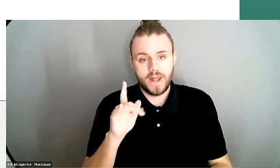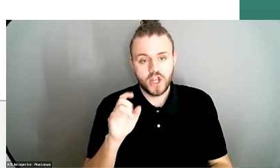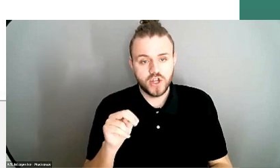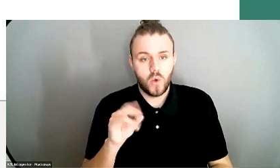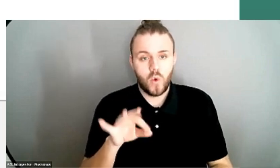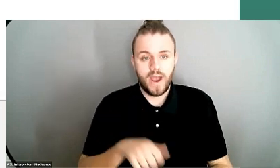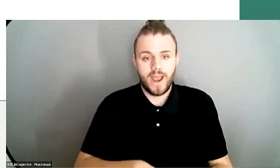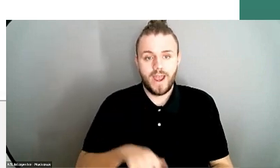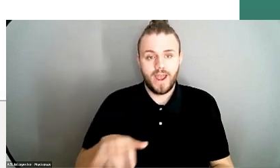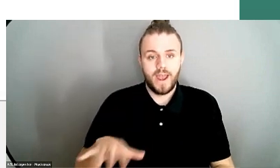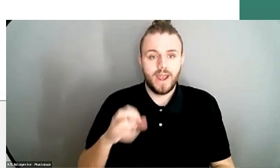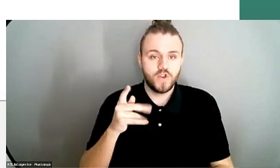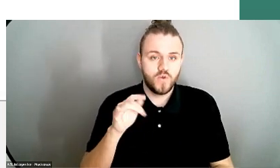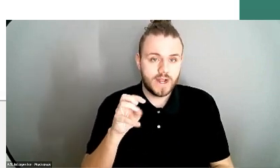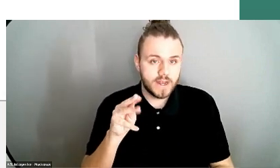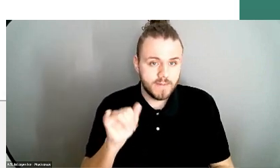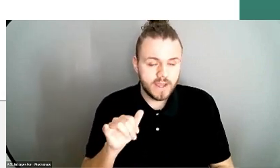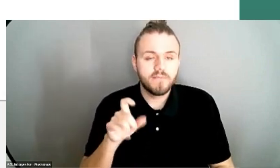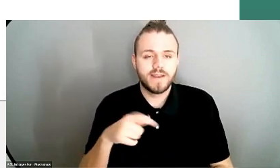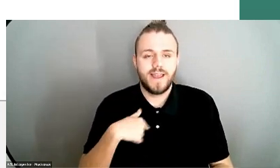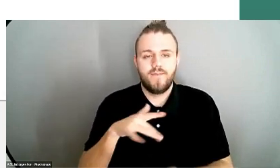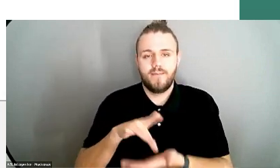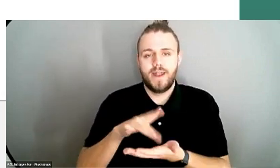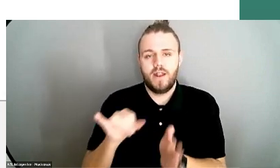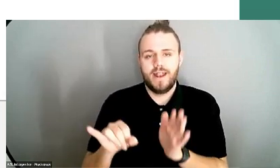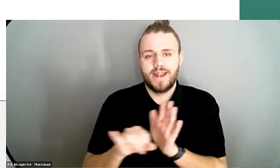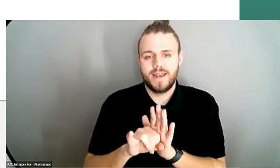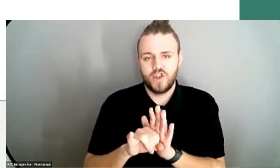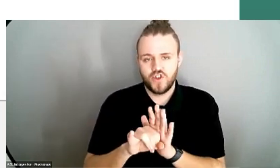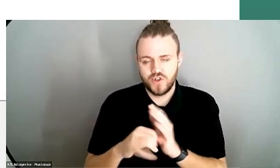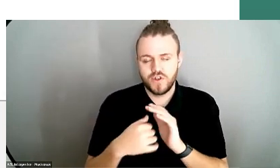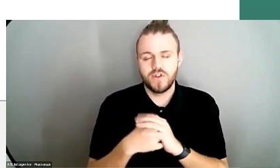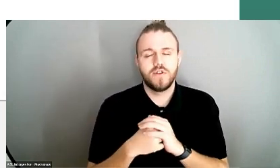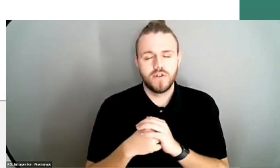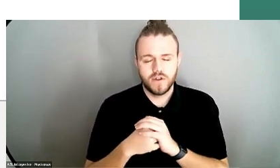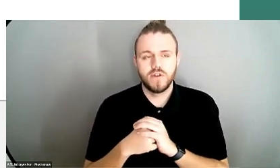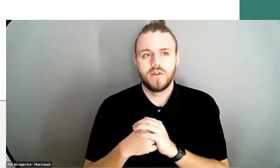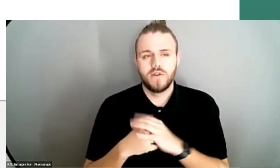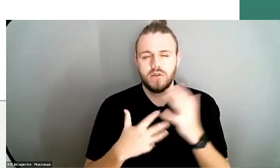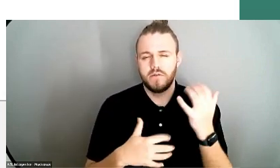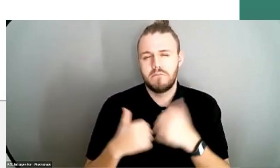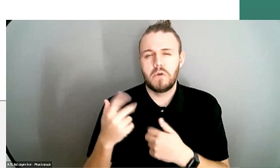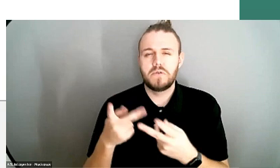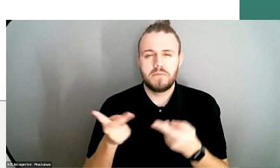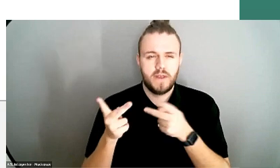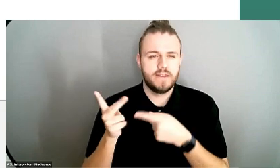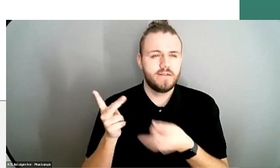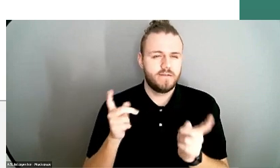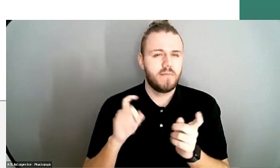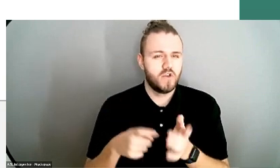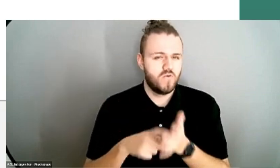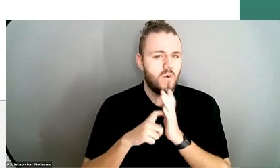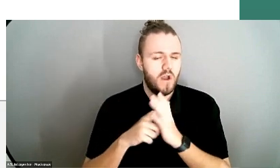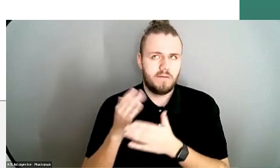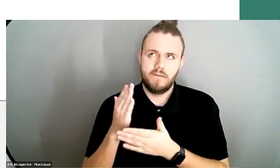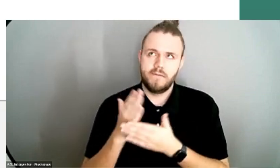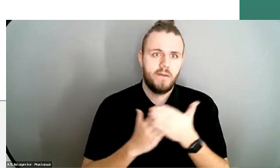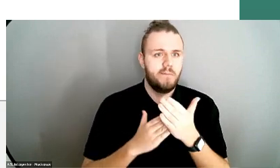It has to have a medical indication and in most places has to require some involvement